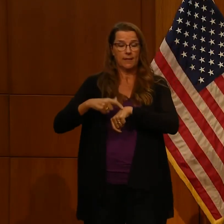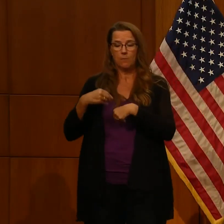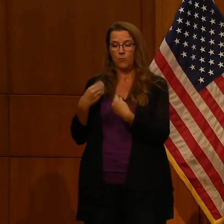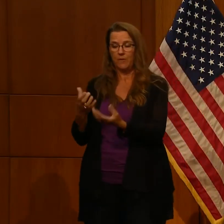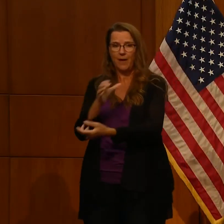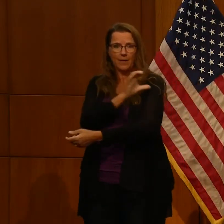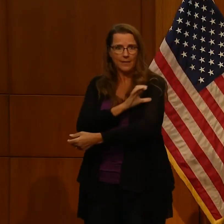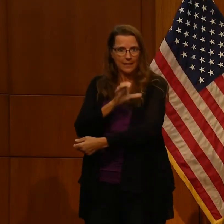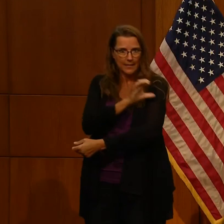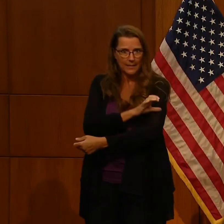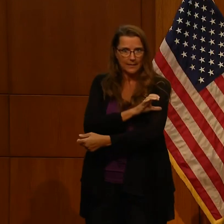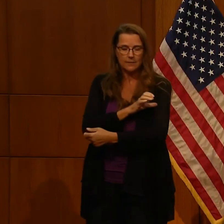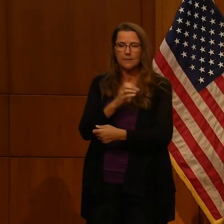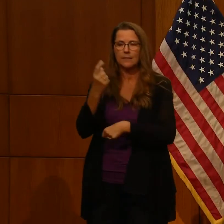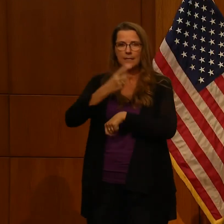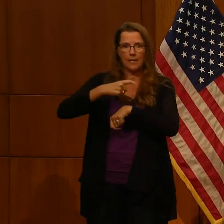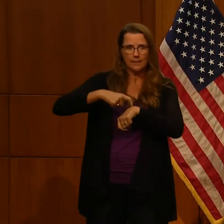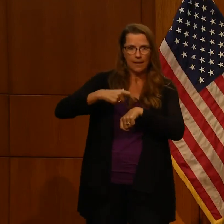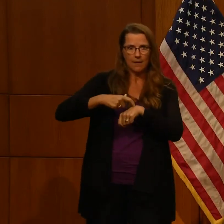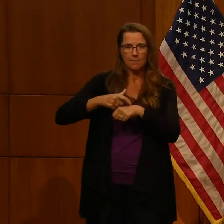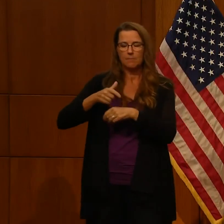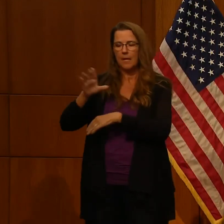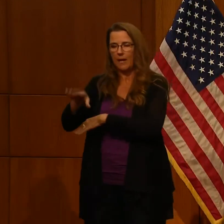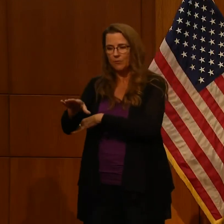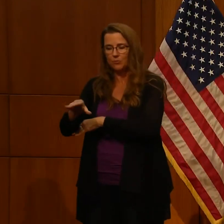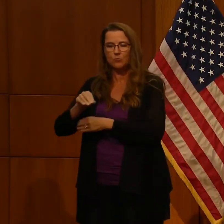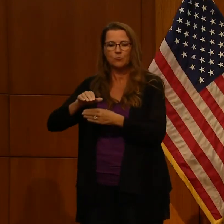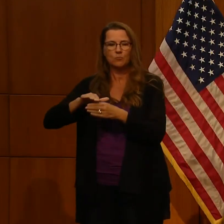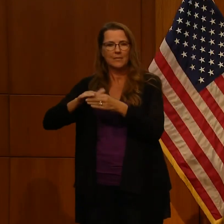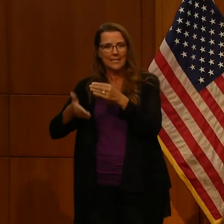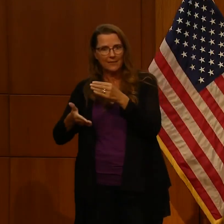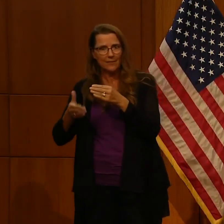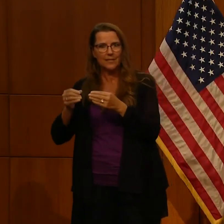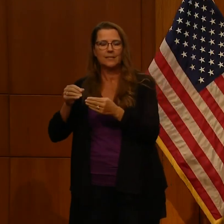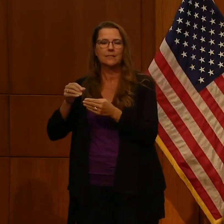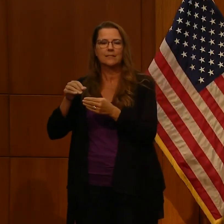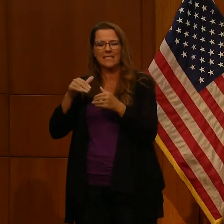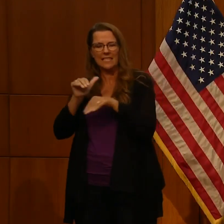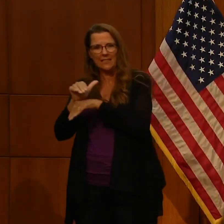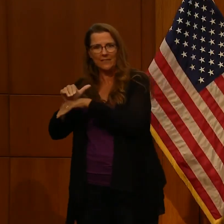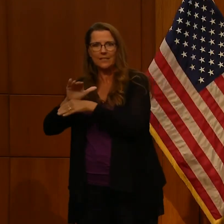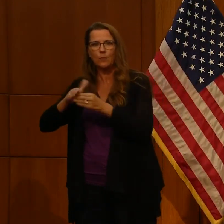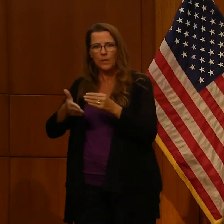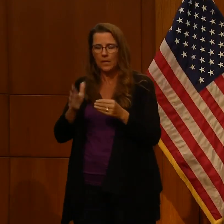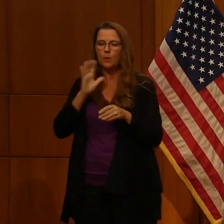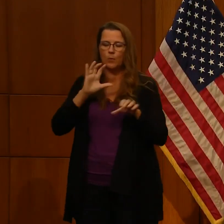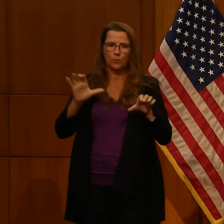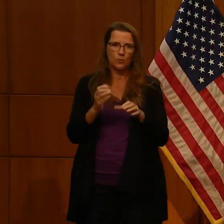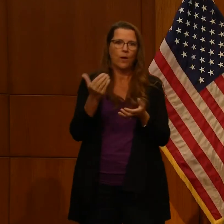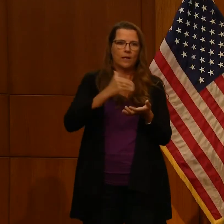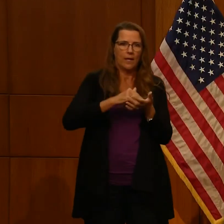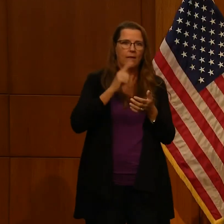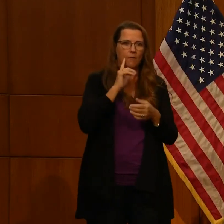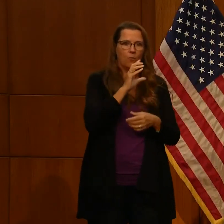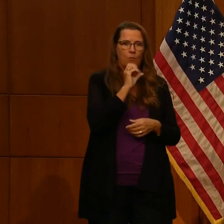TO PROVIDE CLINICS THAT ARE AVAILABLE DURING THE DAY DURING THE AFTERNOONS, EVENINGS AND WEEKENDS, AND WE'LL DO THAT AGAIN. WE'RE PREPARED TO DO